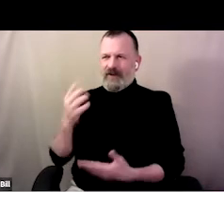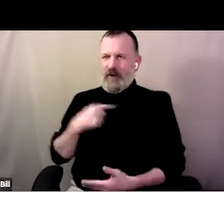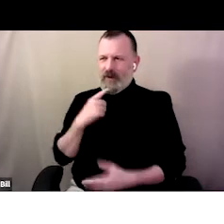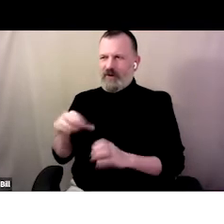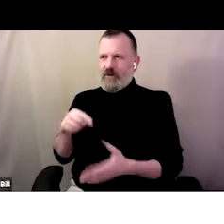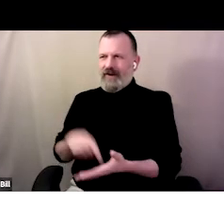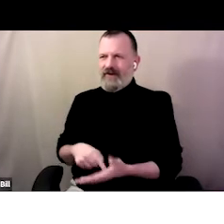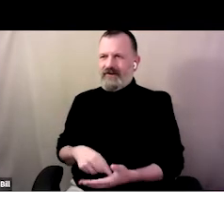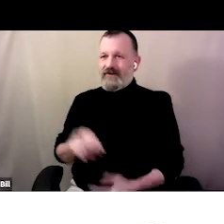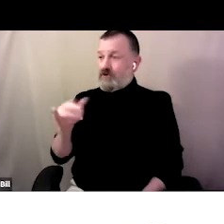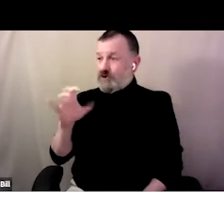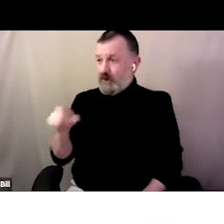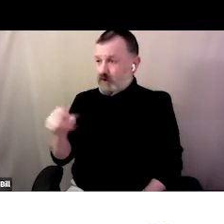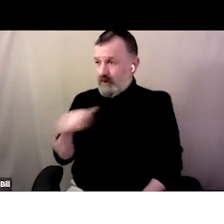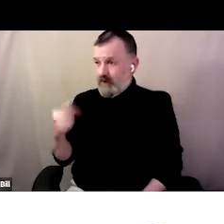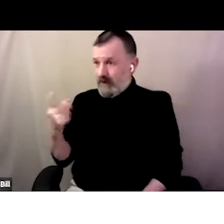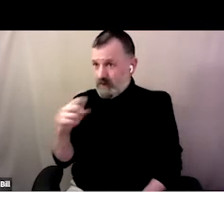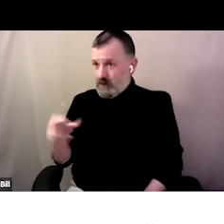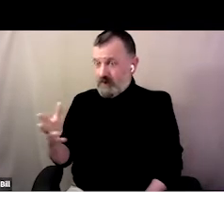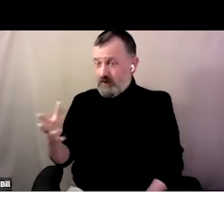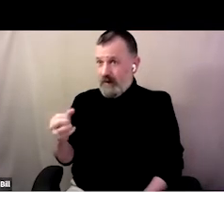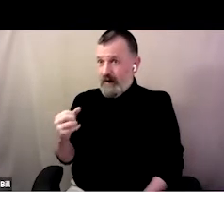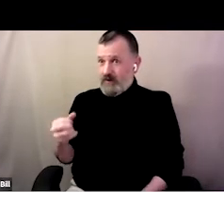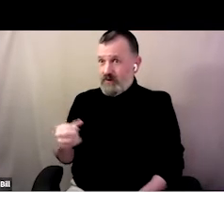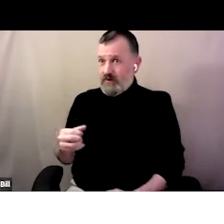Jerry. Do you have another question or did you want to run from the list of the chat.